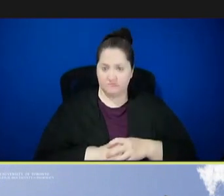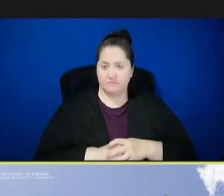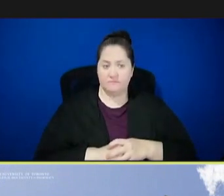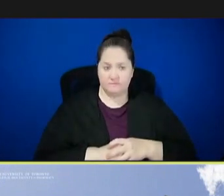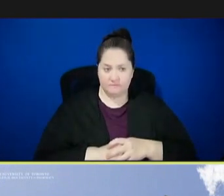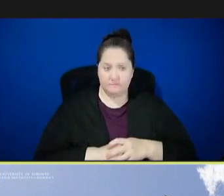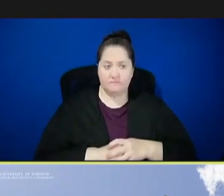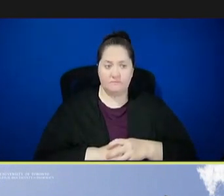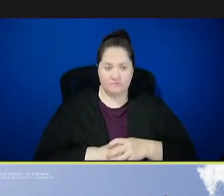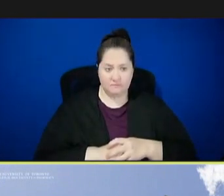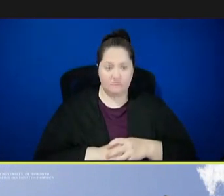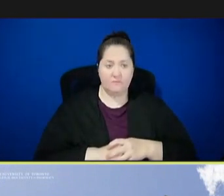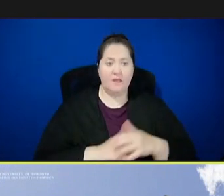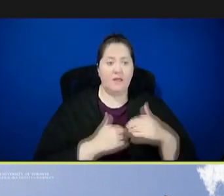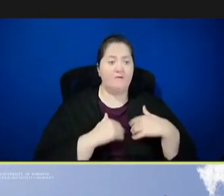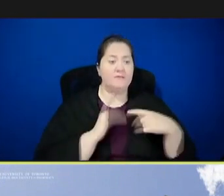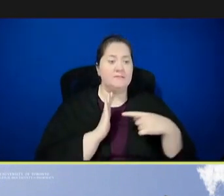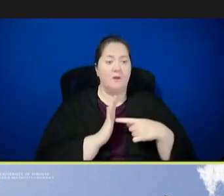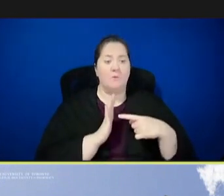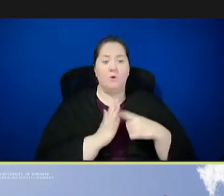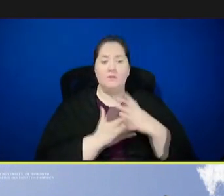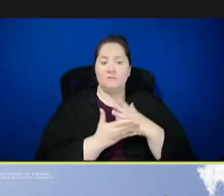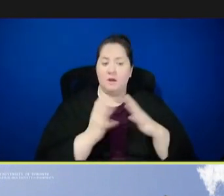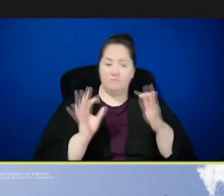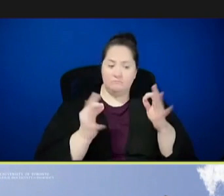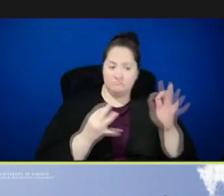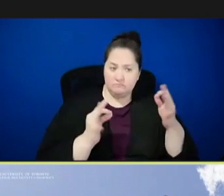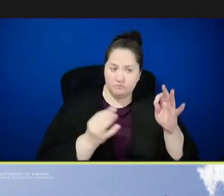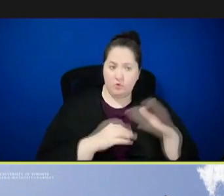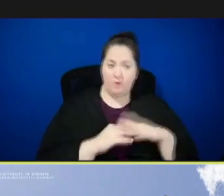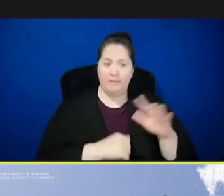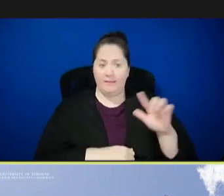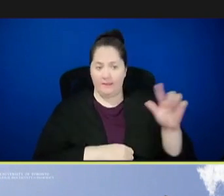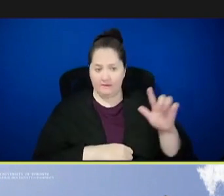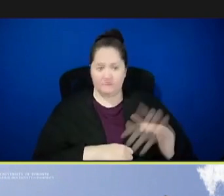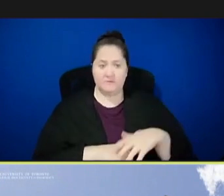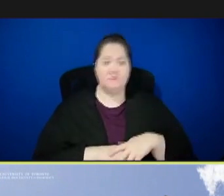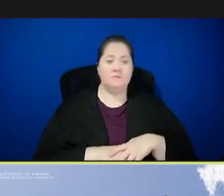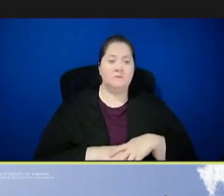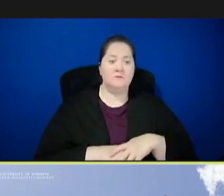we have an example of some of the distractions we use on the left. We use a distraction cart